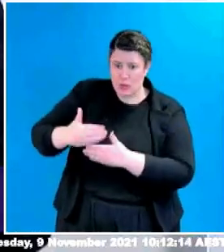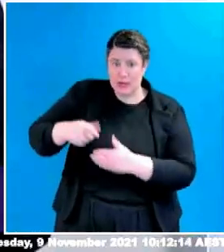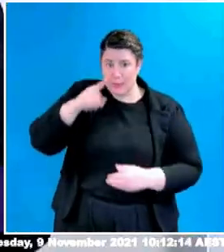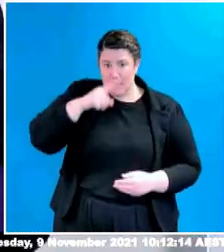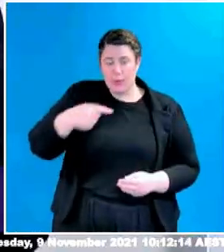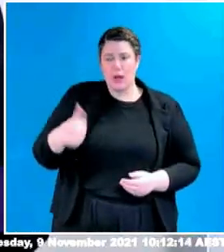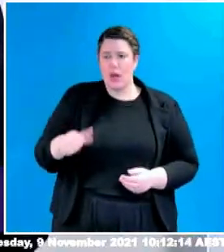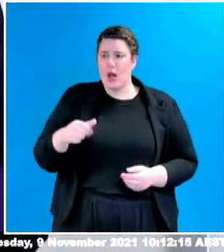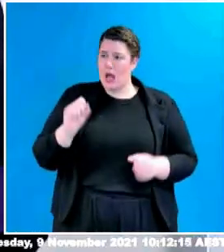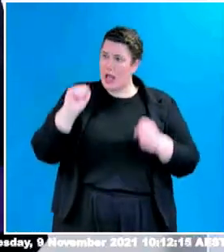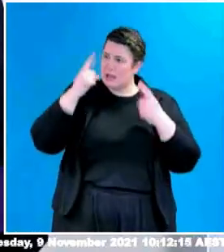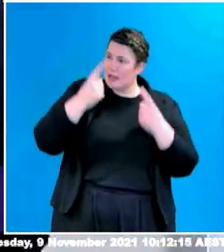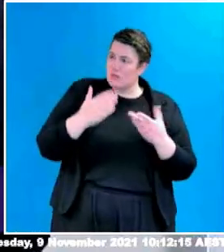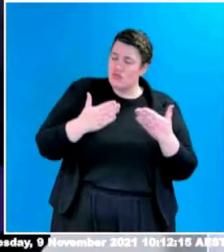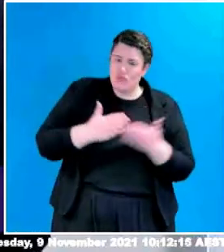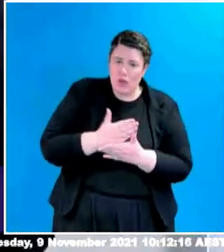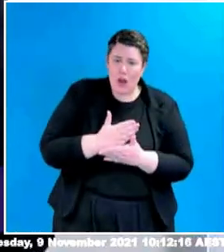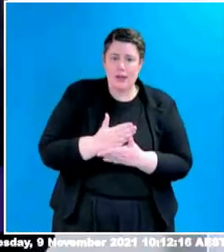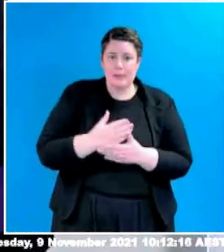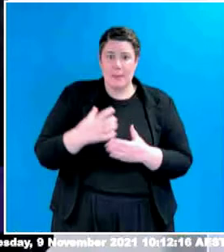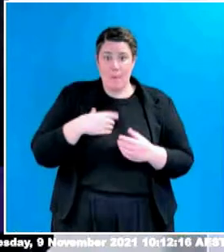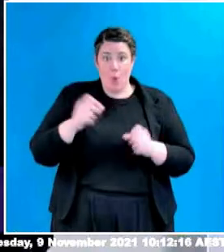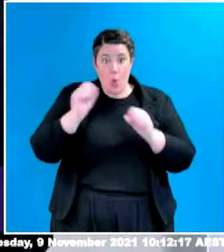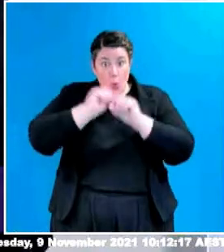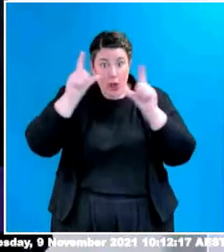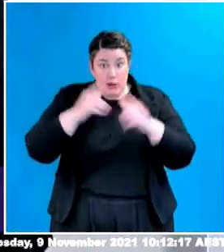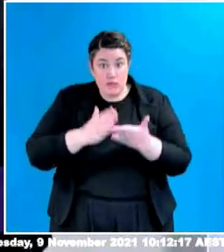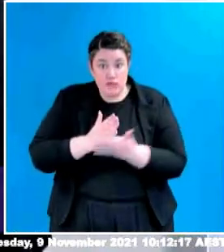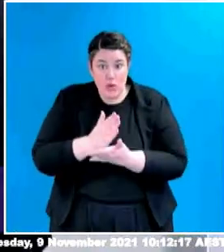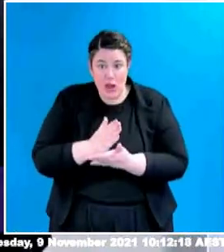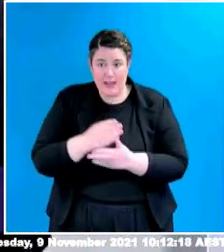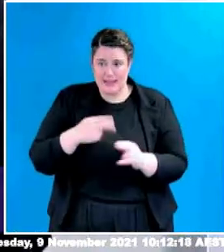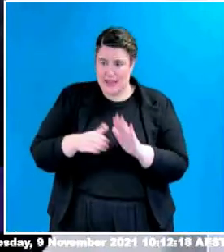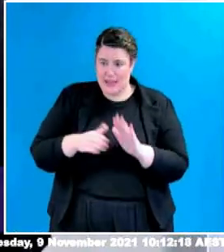understanding of rights in public authorities?